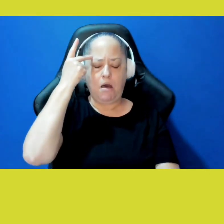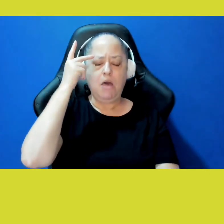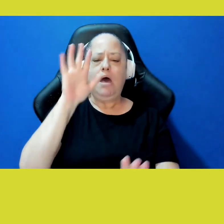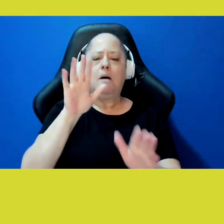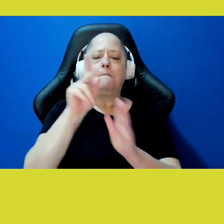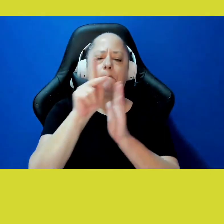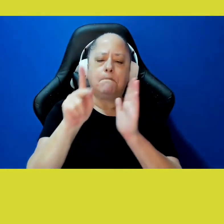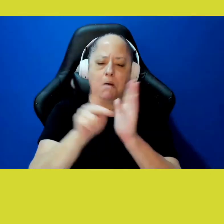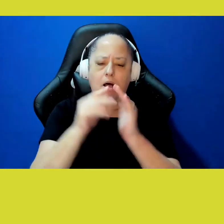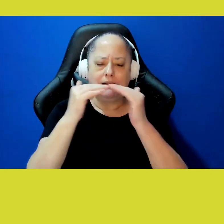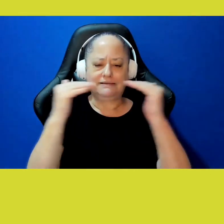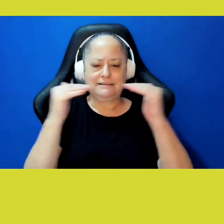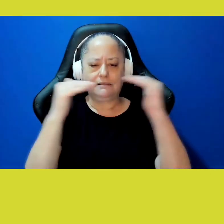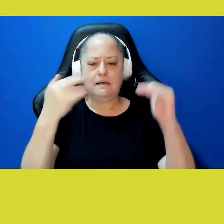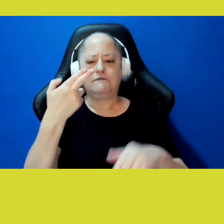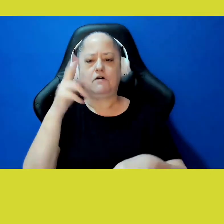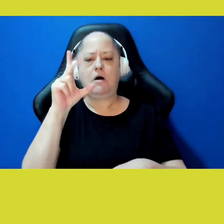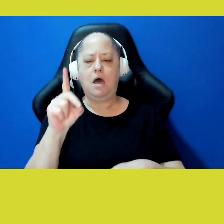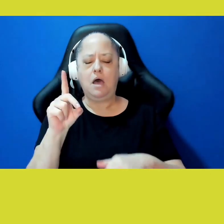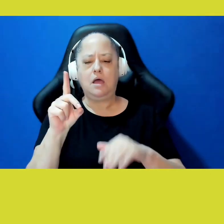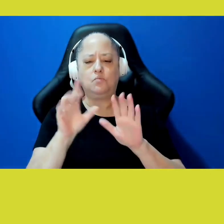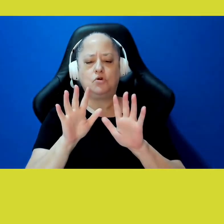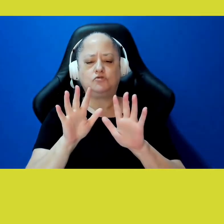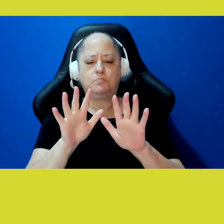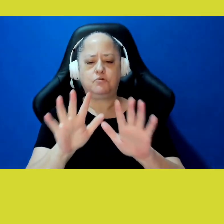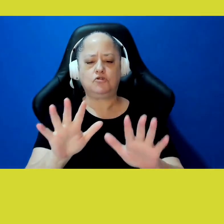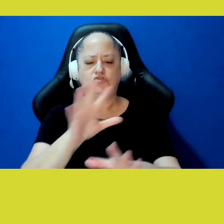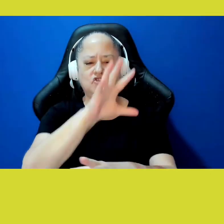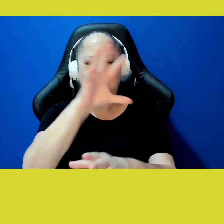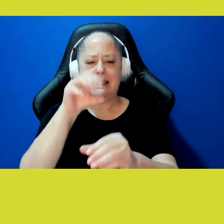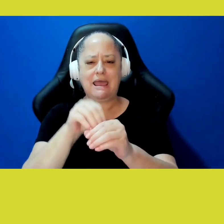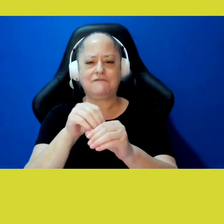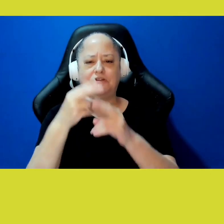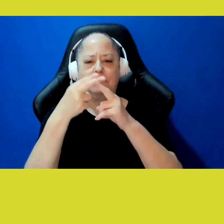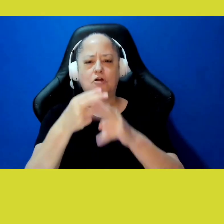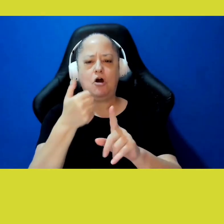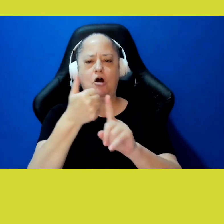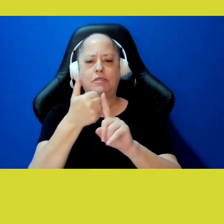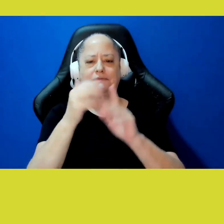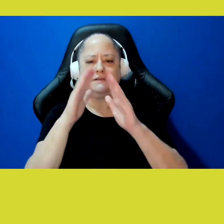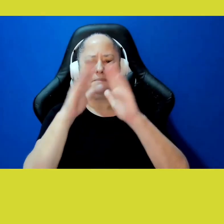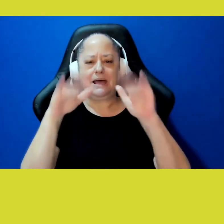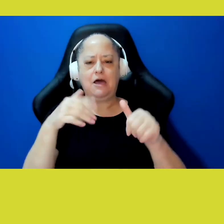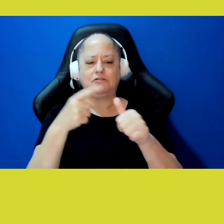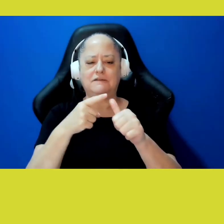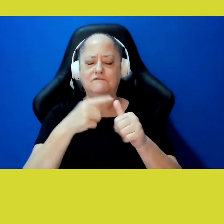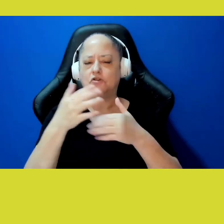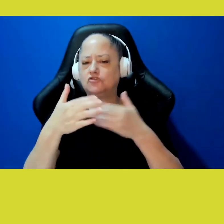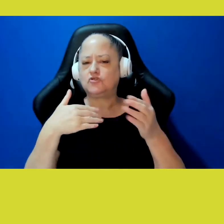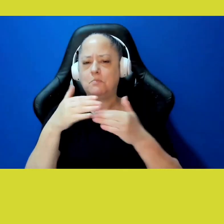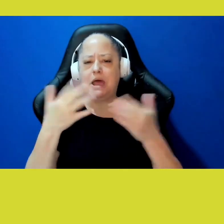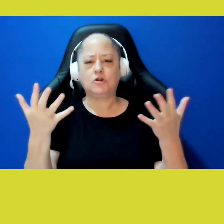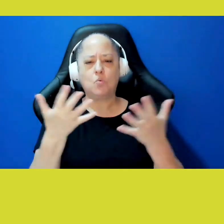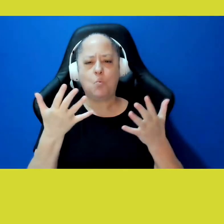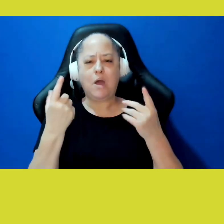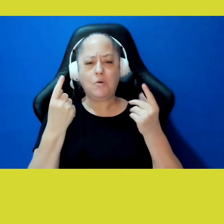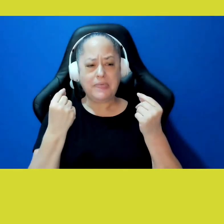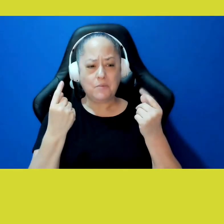everything to call themselves housing first, no matter what they were doing, because